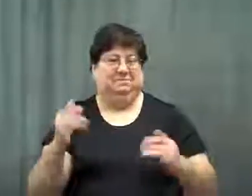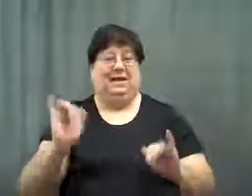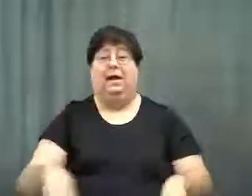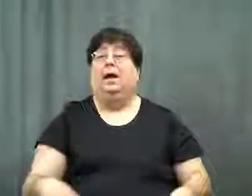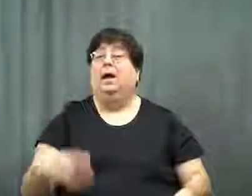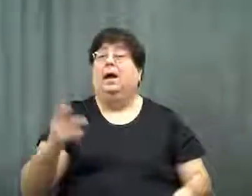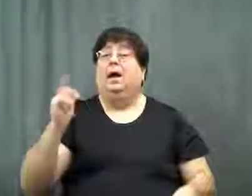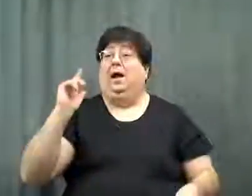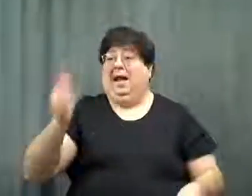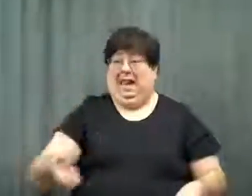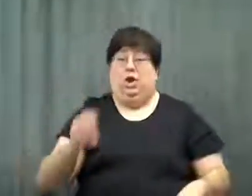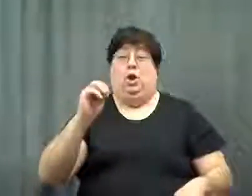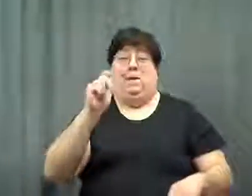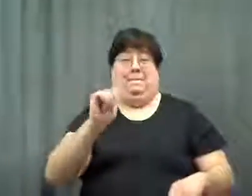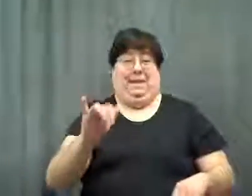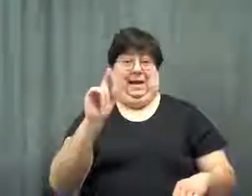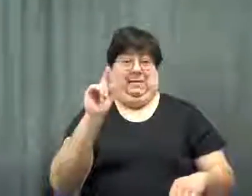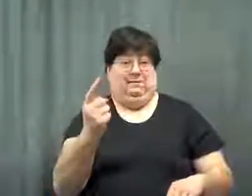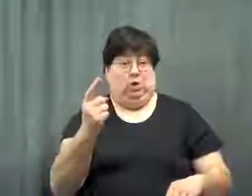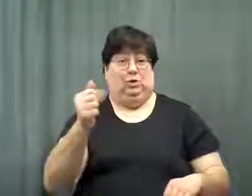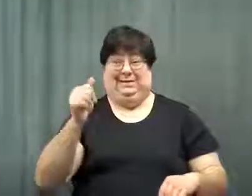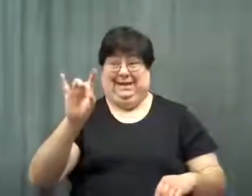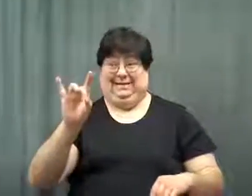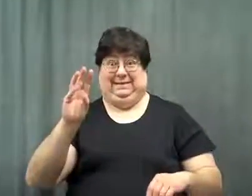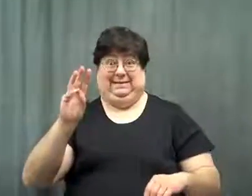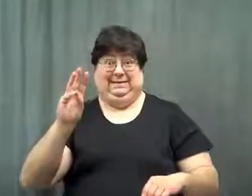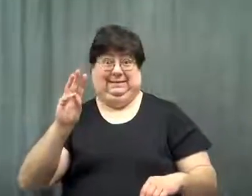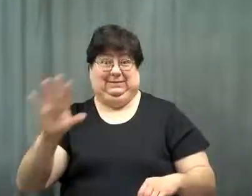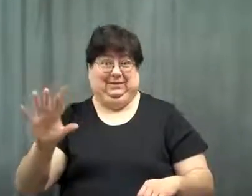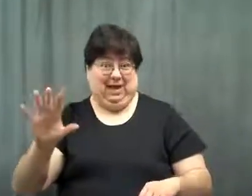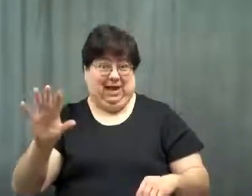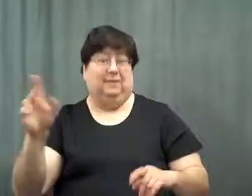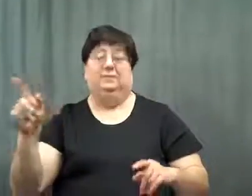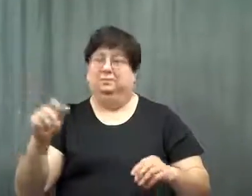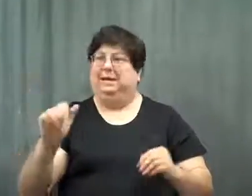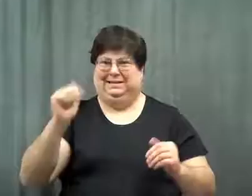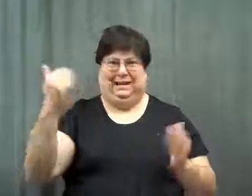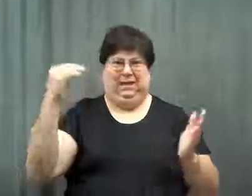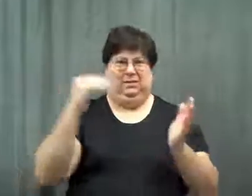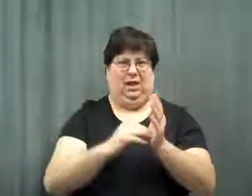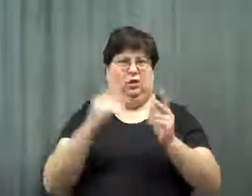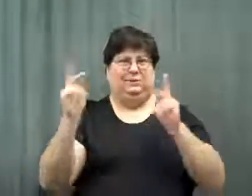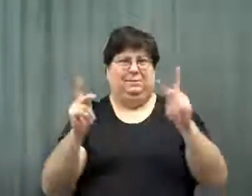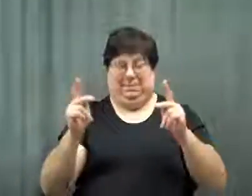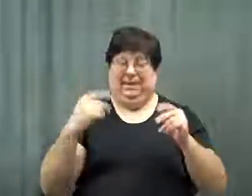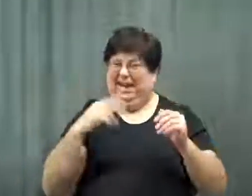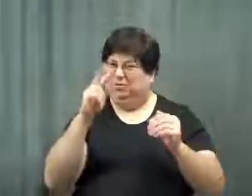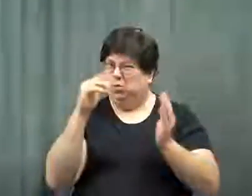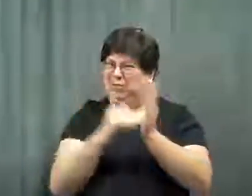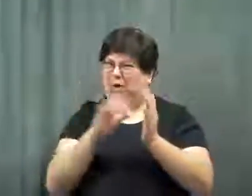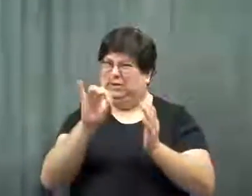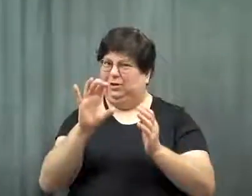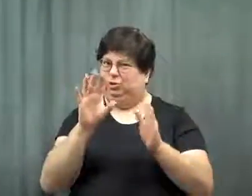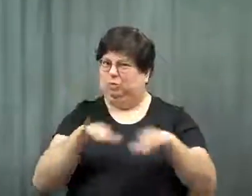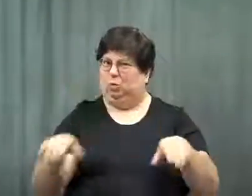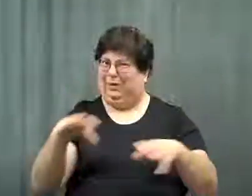On May 1, 1865, 10,000 people, which included 2800 children,